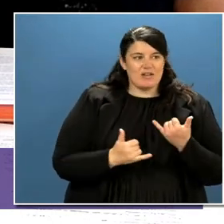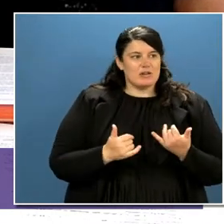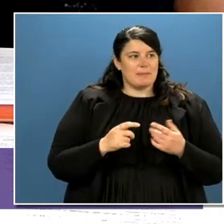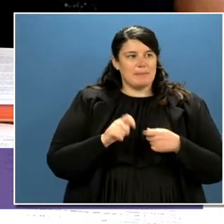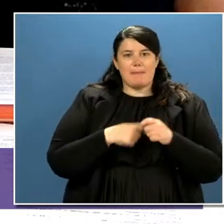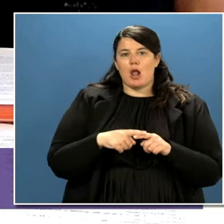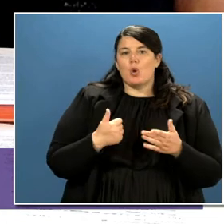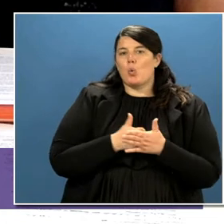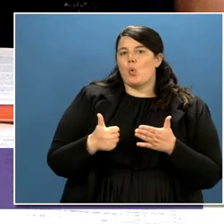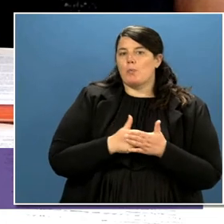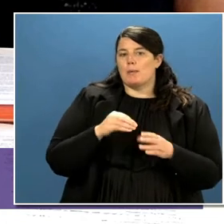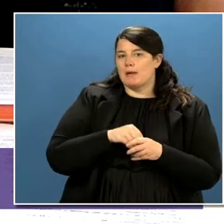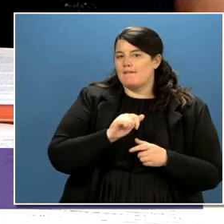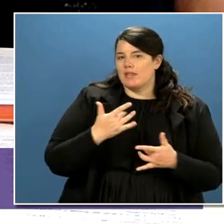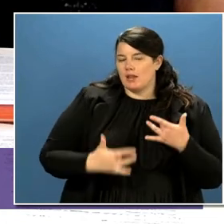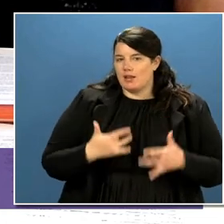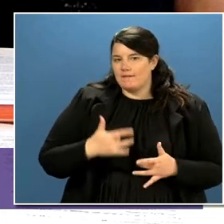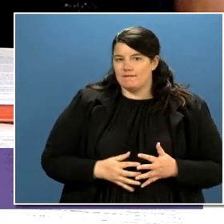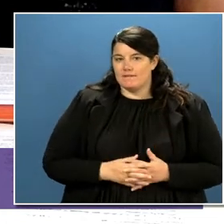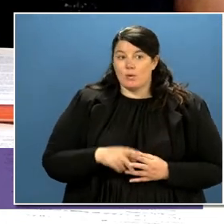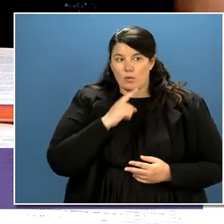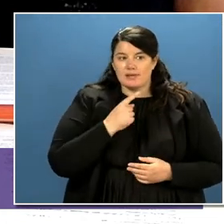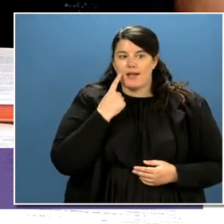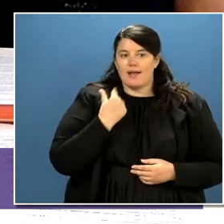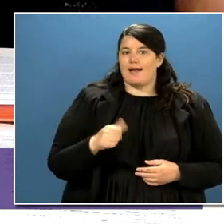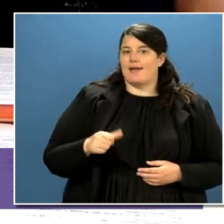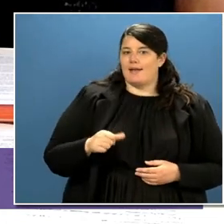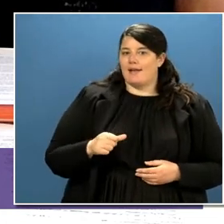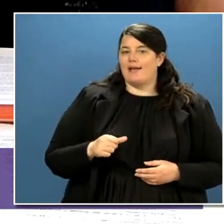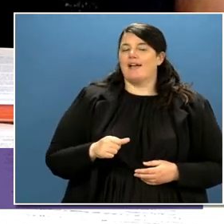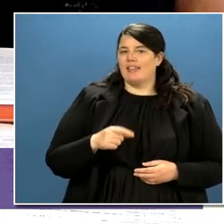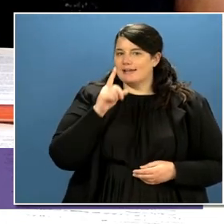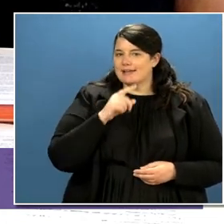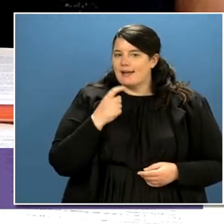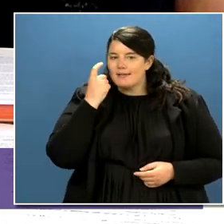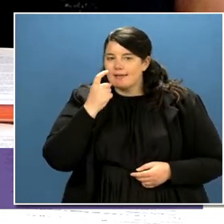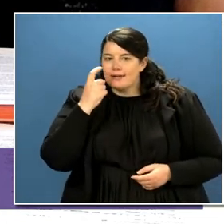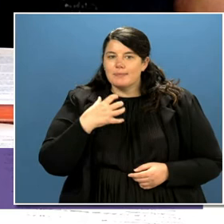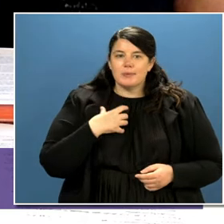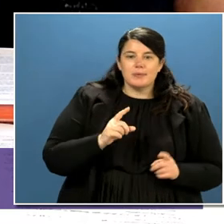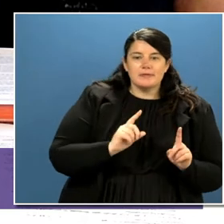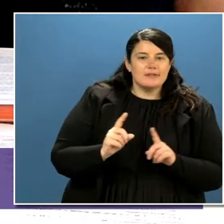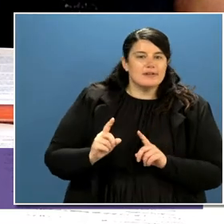And once they have that they can really get involved and see the changes that